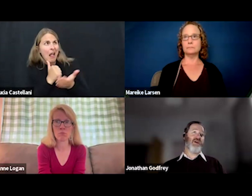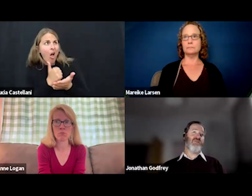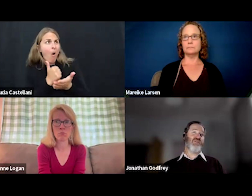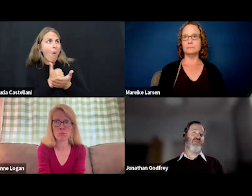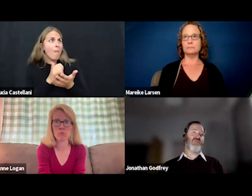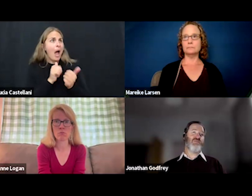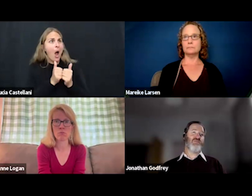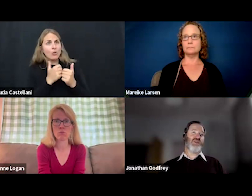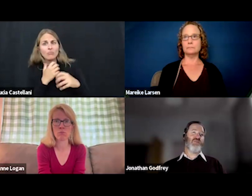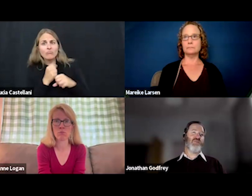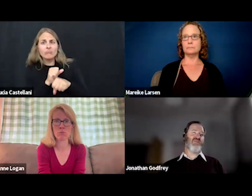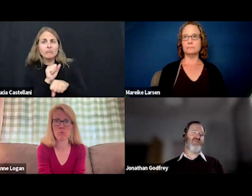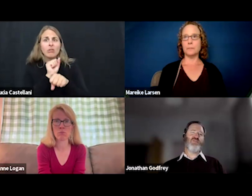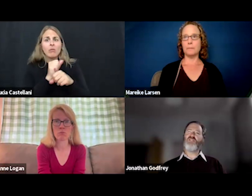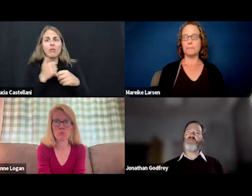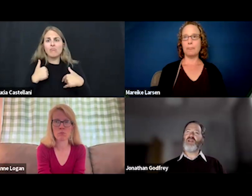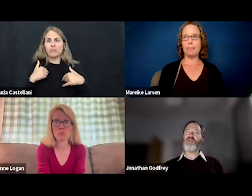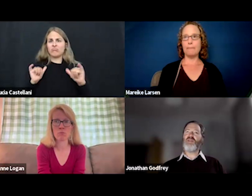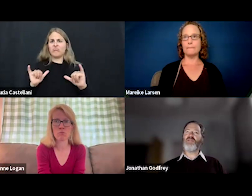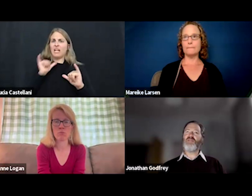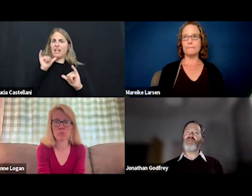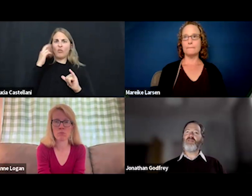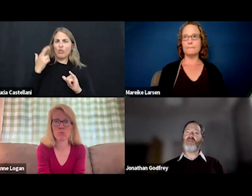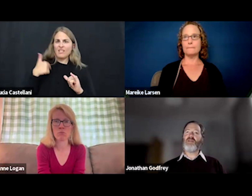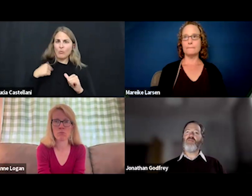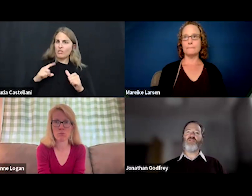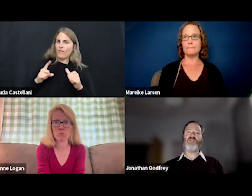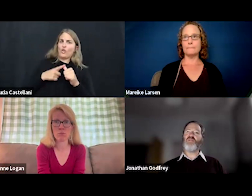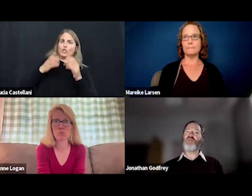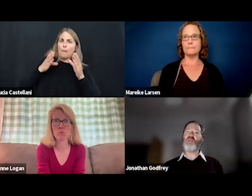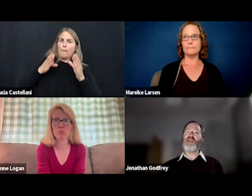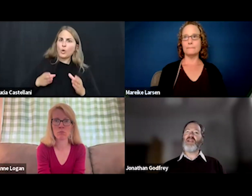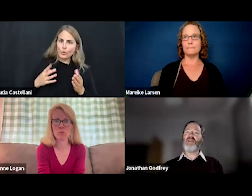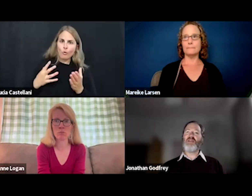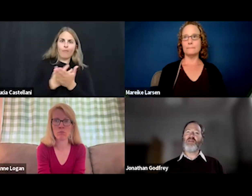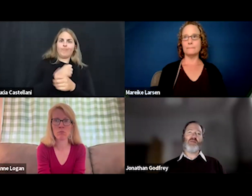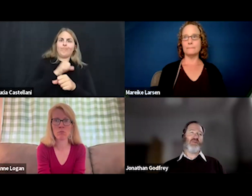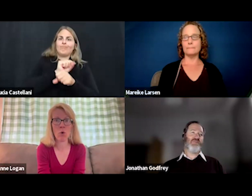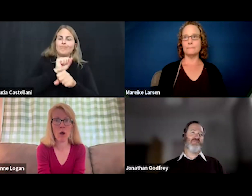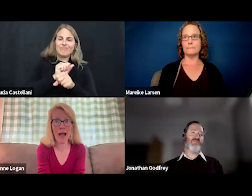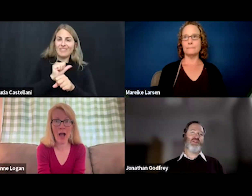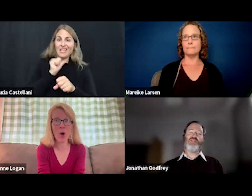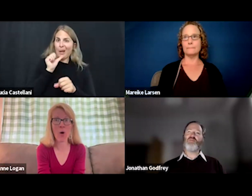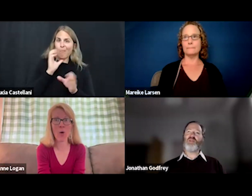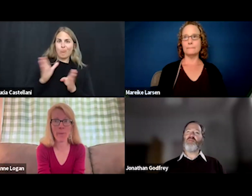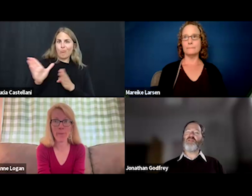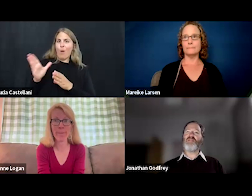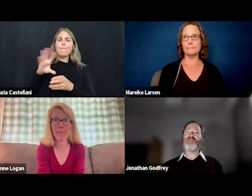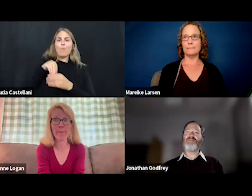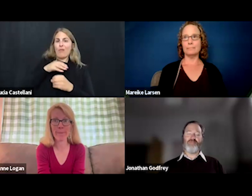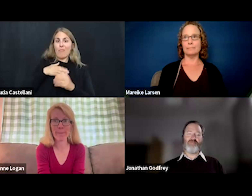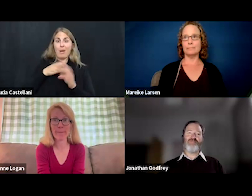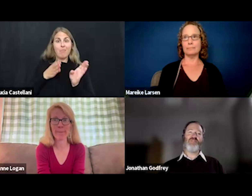I never thought that I would be the first to do anything. It wasn't on the plan. But it is what happened.